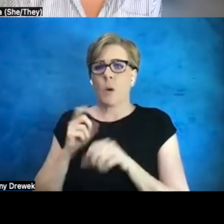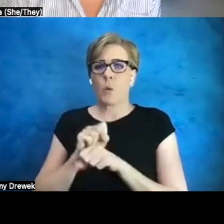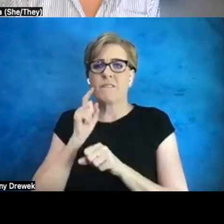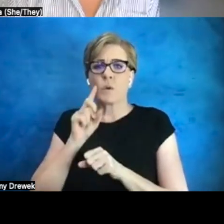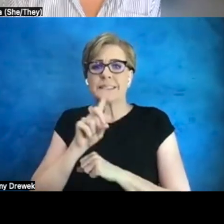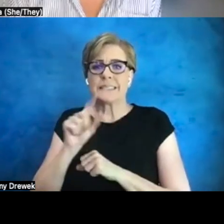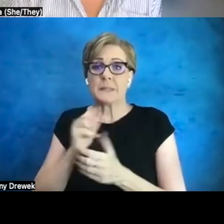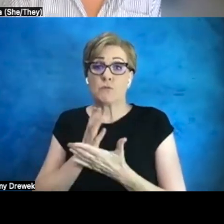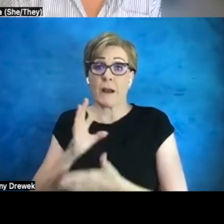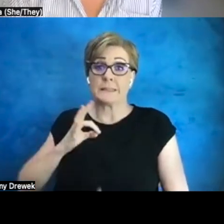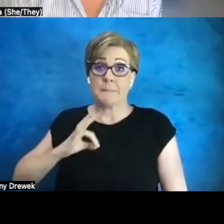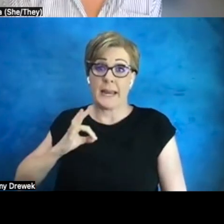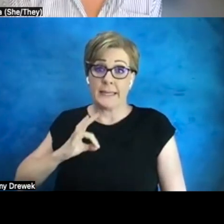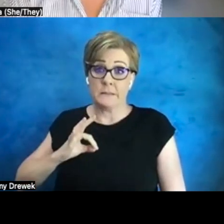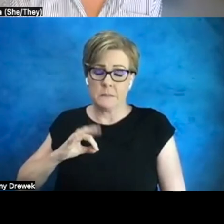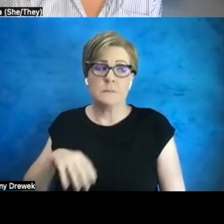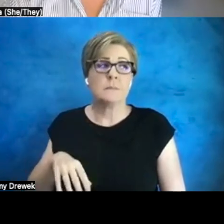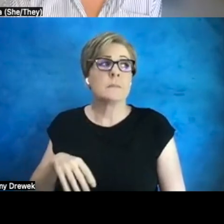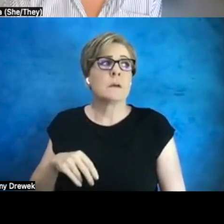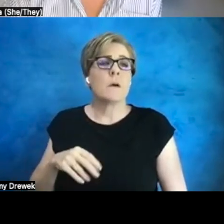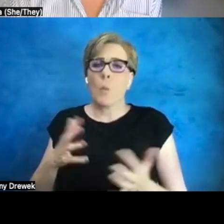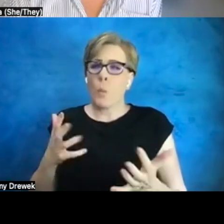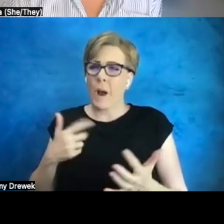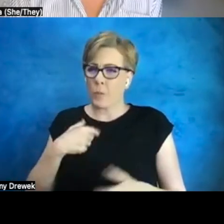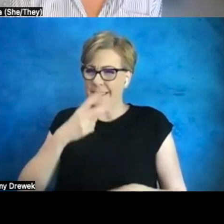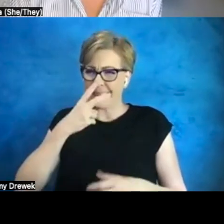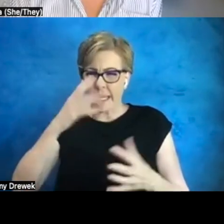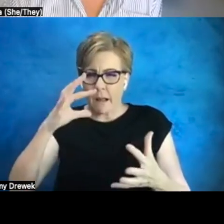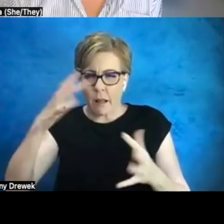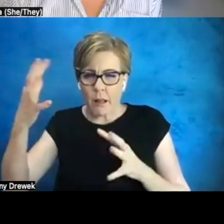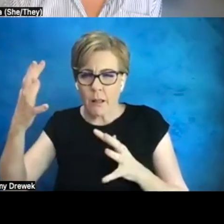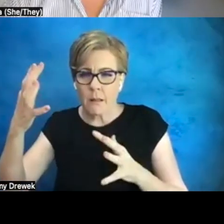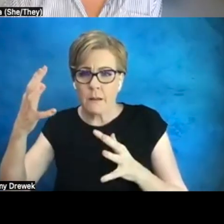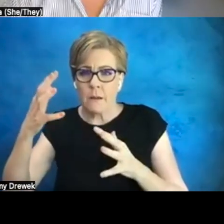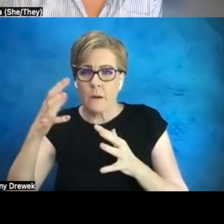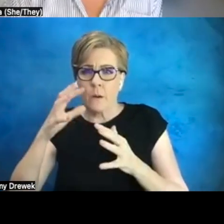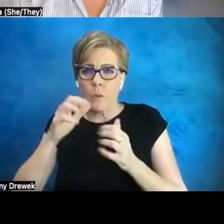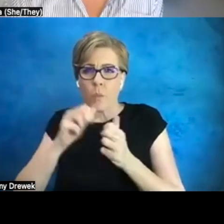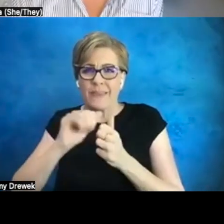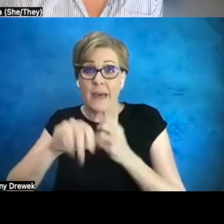and I think the thing we see going wrong in these kind of events more often than not is that youth